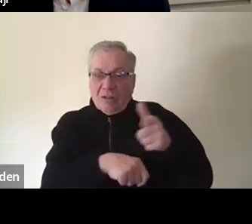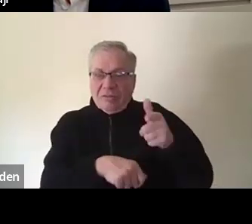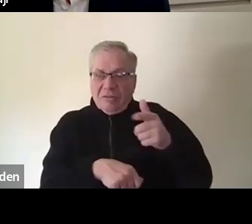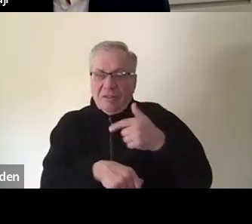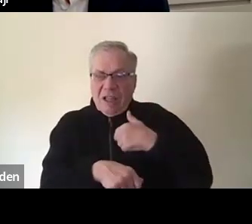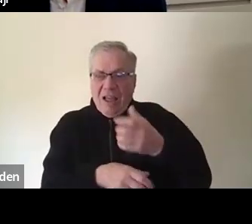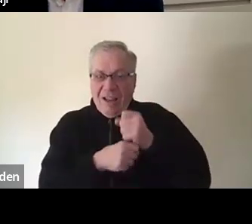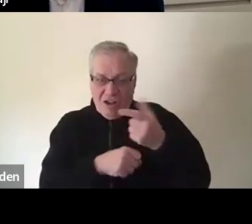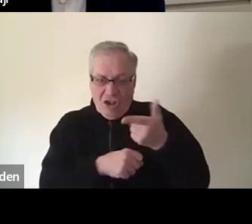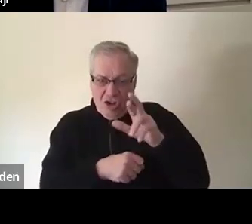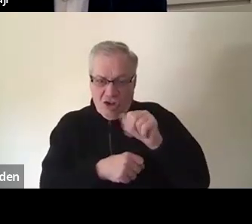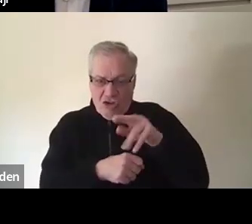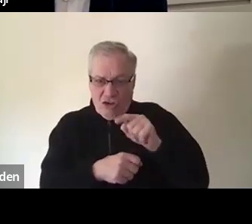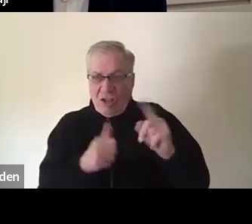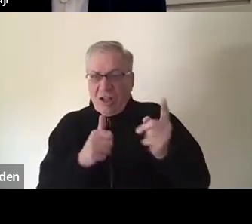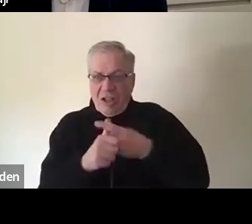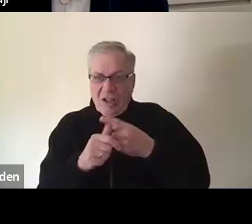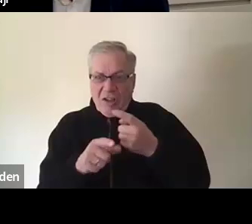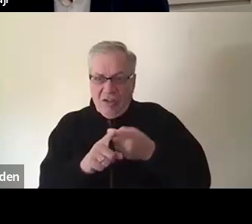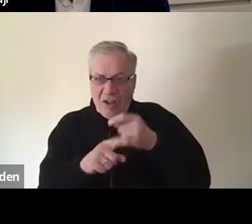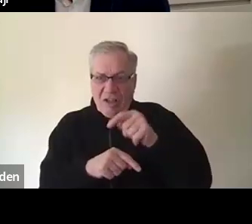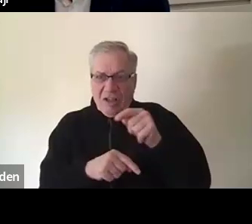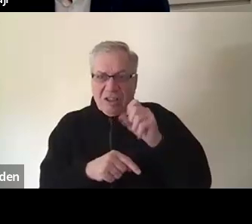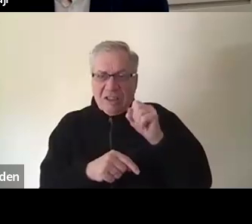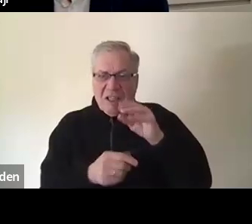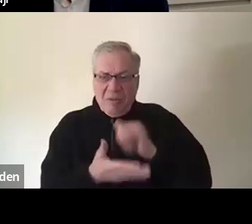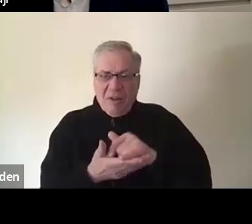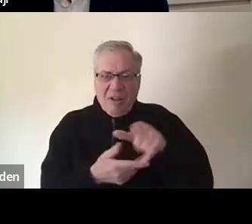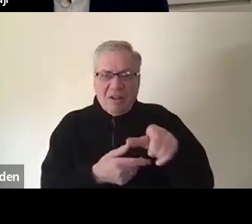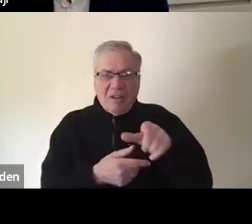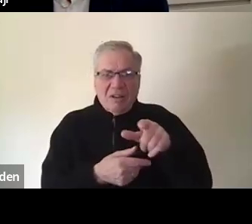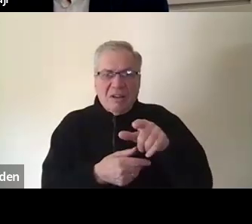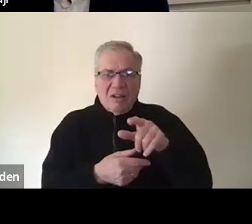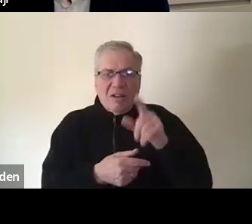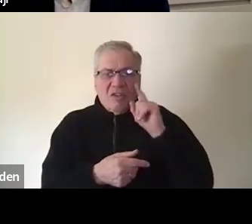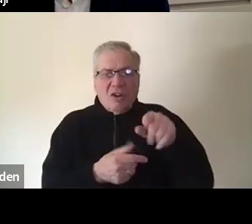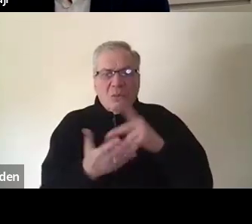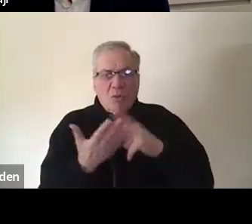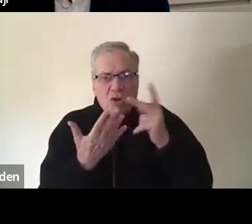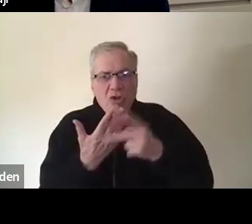grant initially from the STEM program at NSF but then Sonja built the program. She intuitively knew